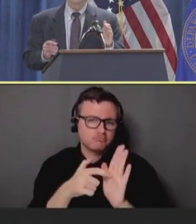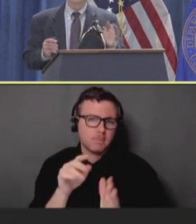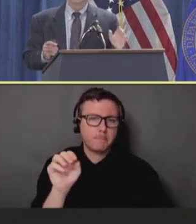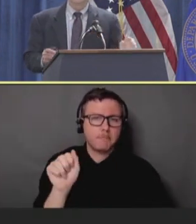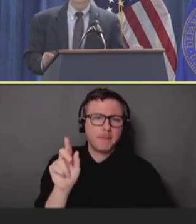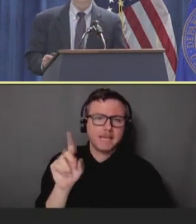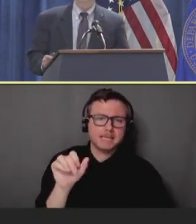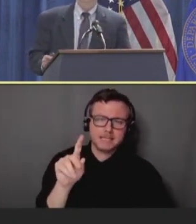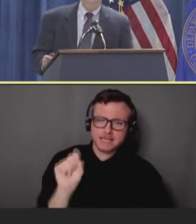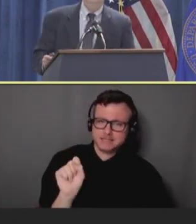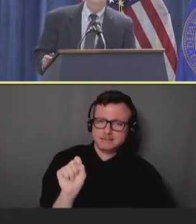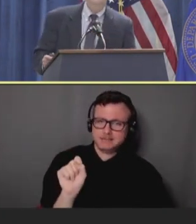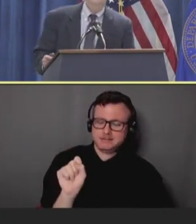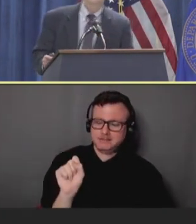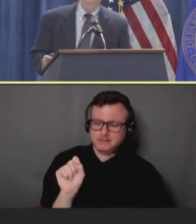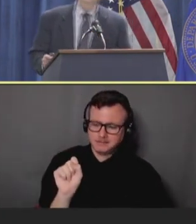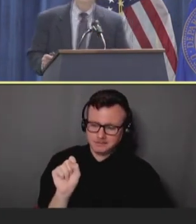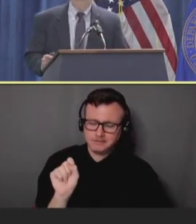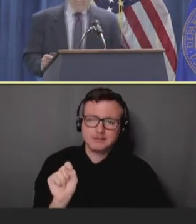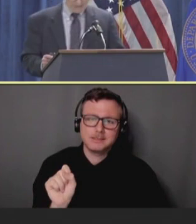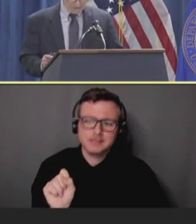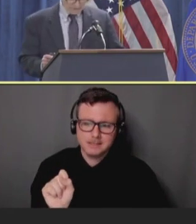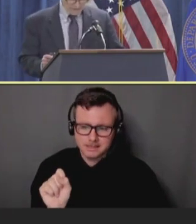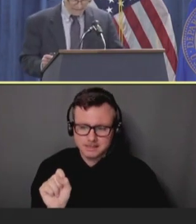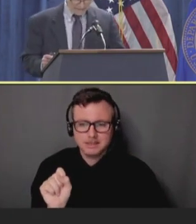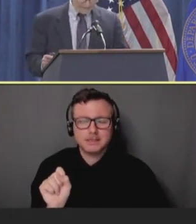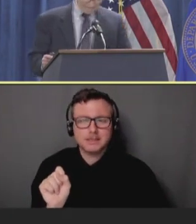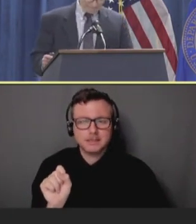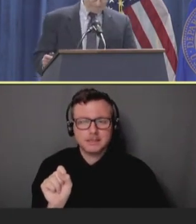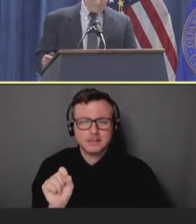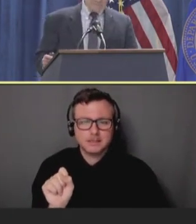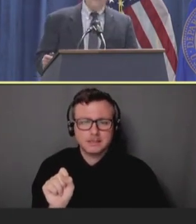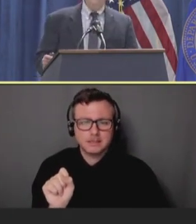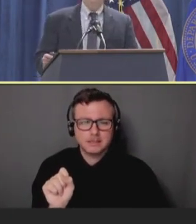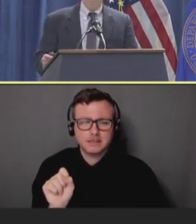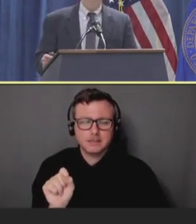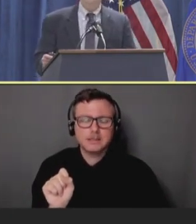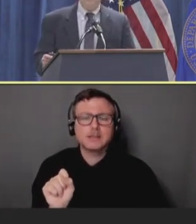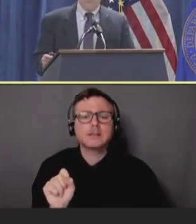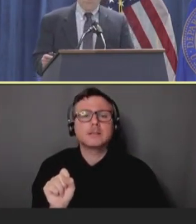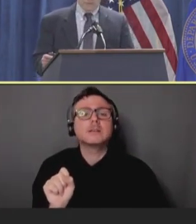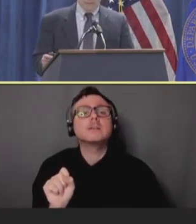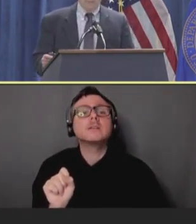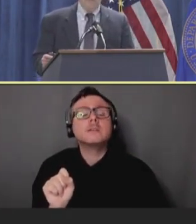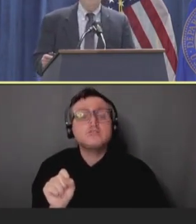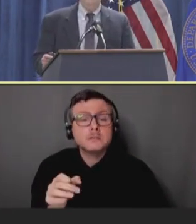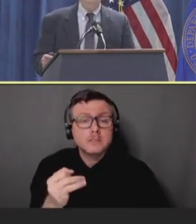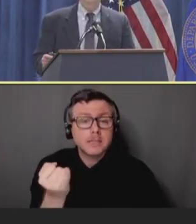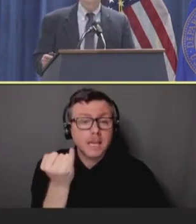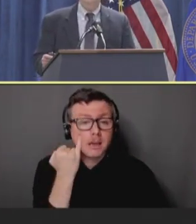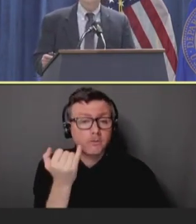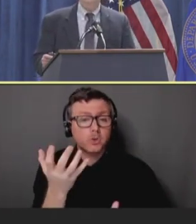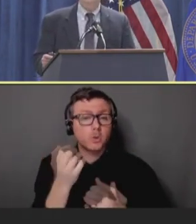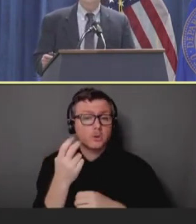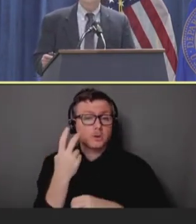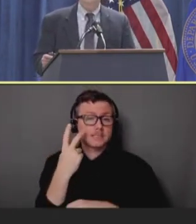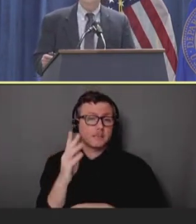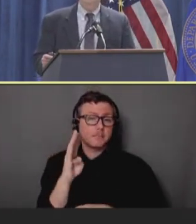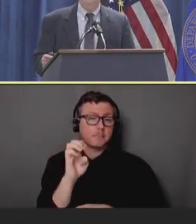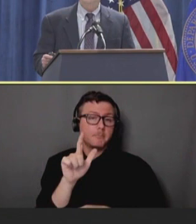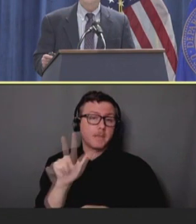And what I would say to you is that if you want to look for a bellwether, look to Mississippi,